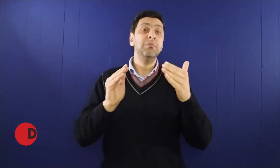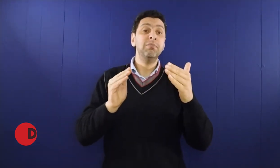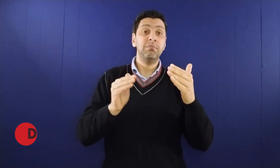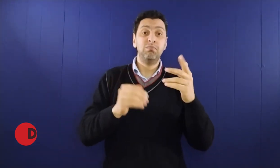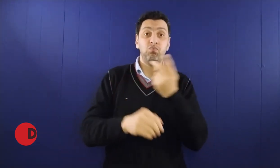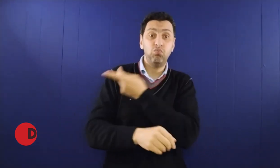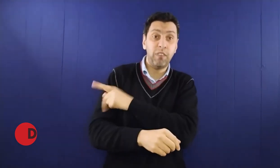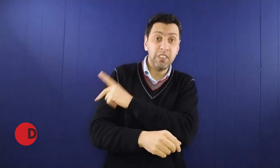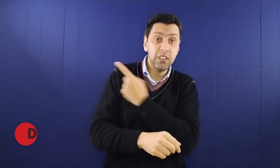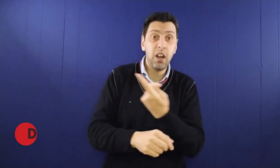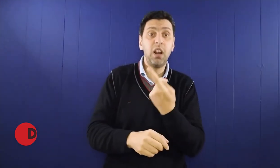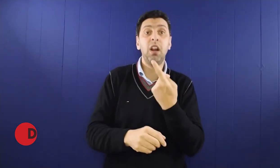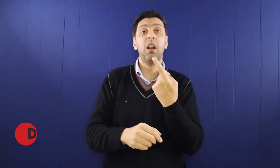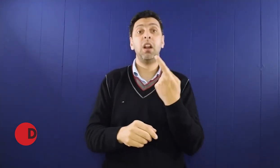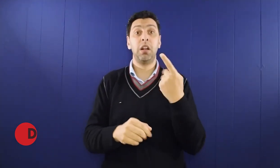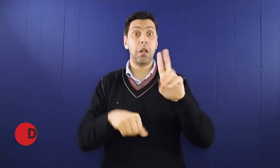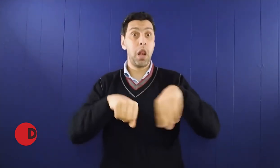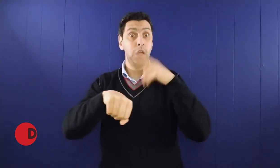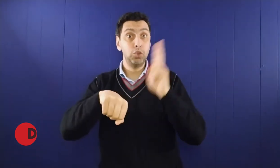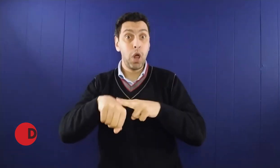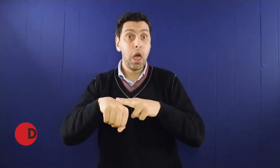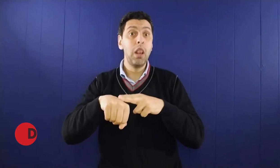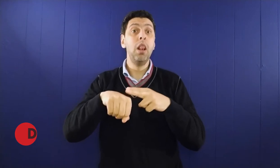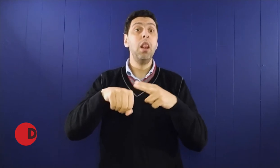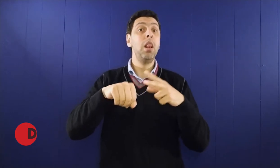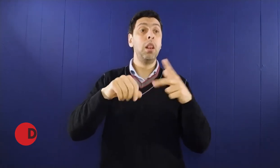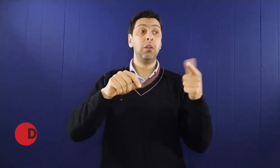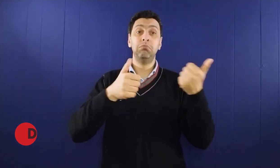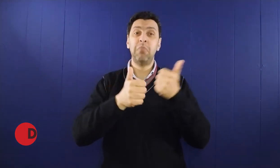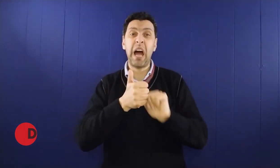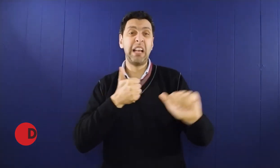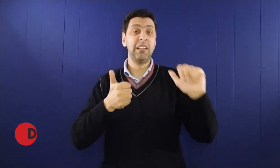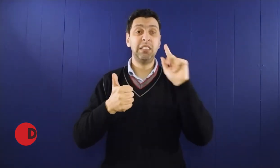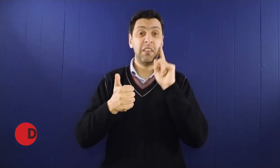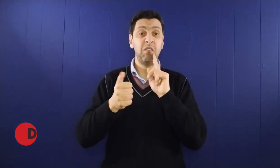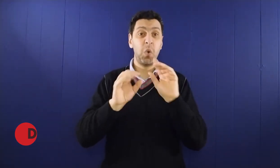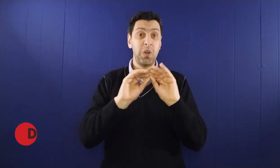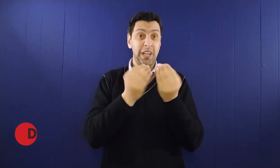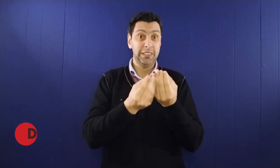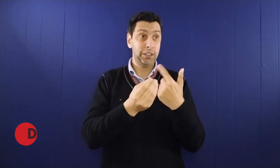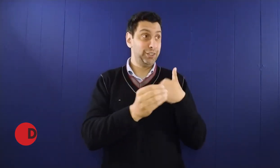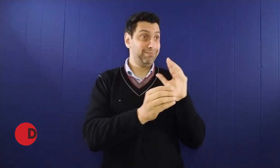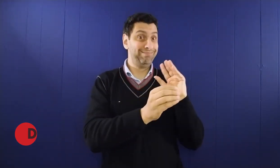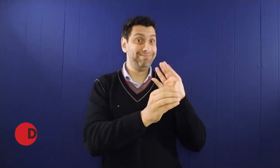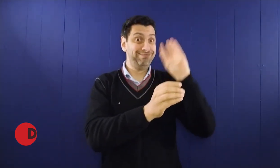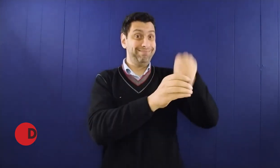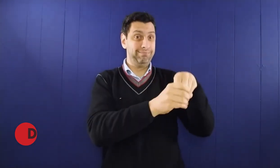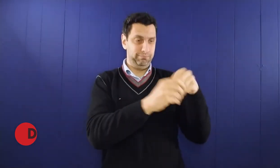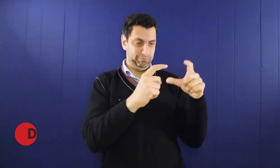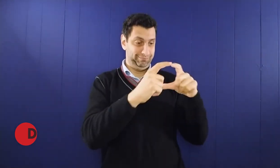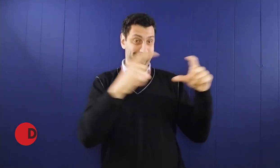provincial or national membership card to Deaf organization that you